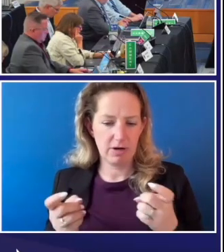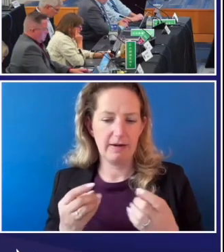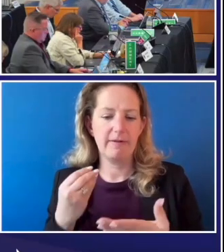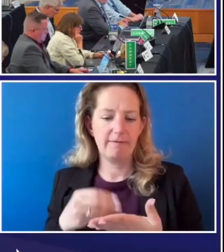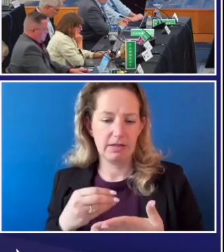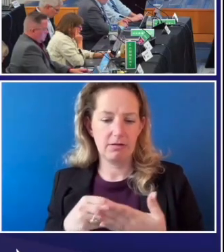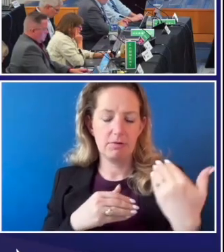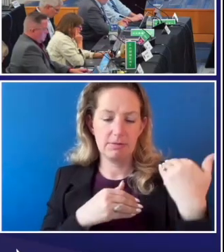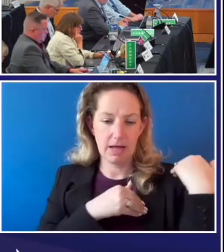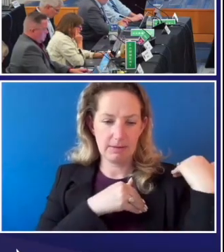Um.